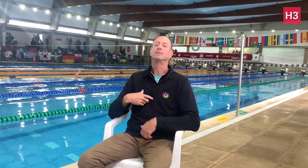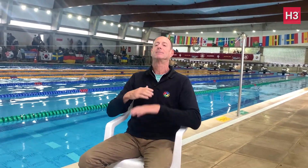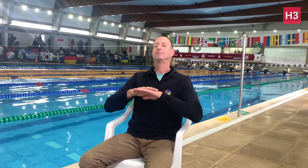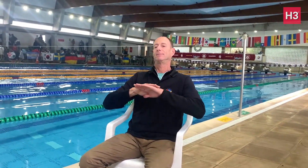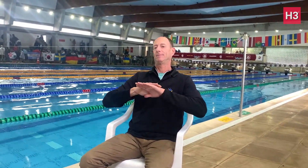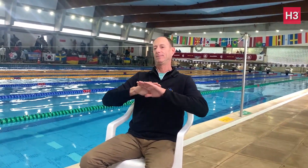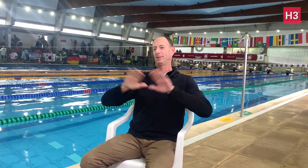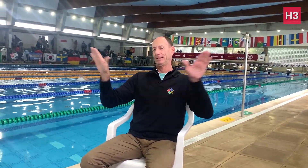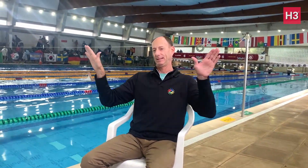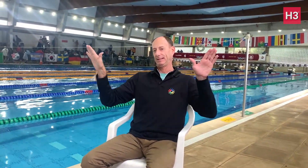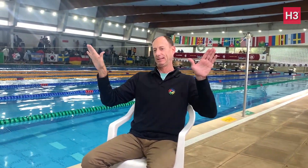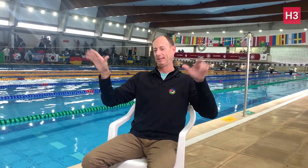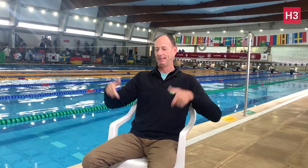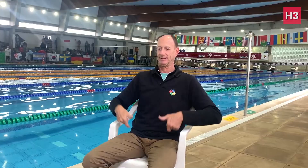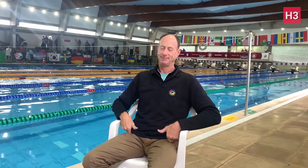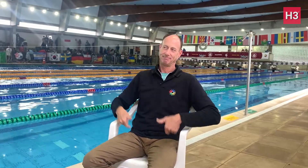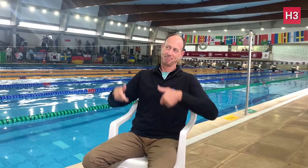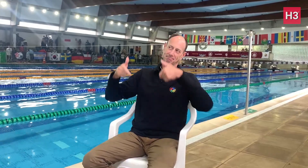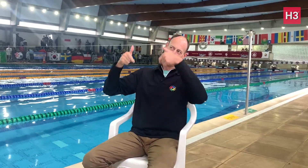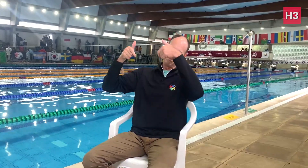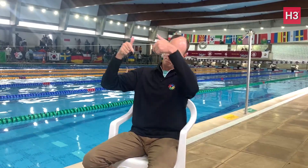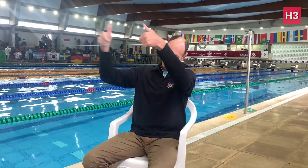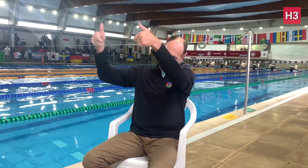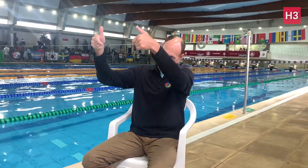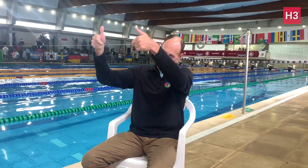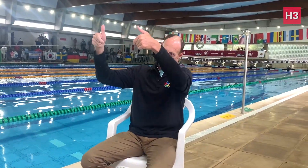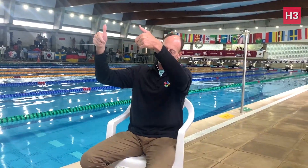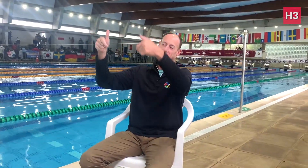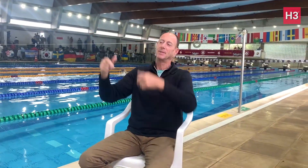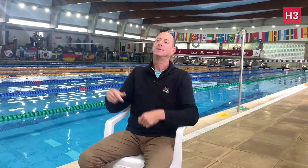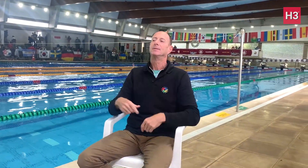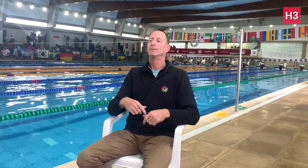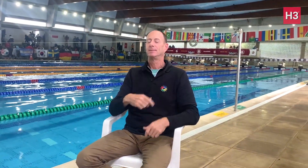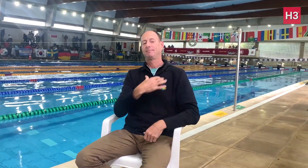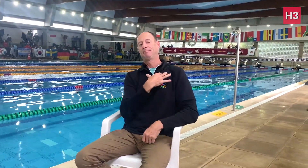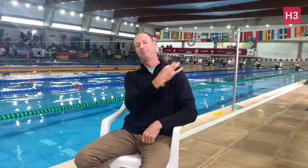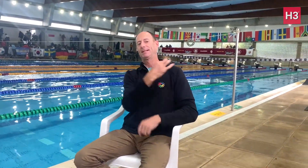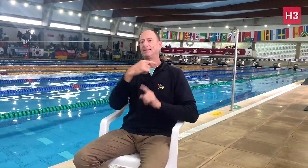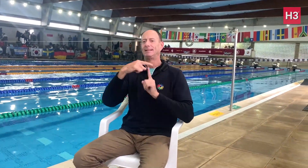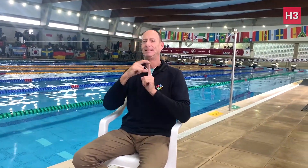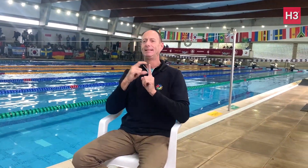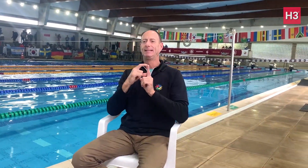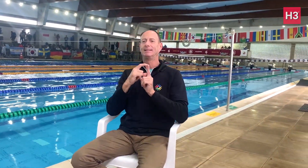I decided to retire afterwards, and they asked me to be TD for Swimming.